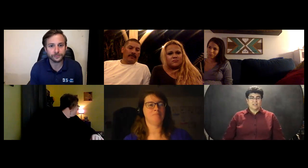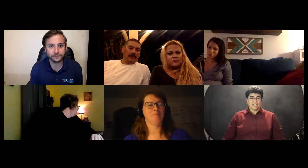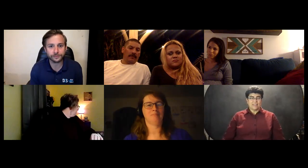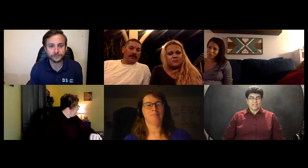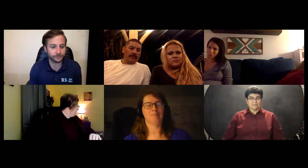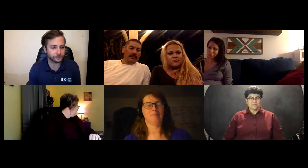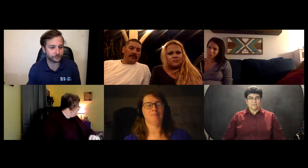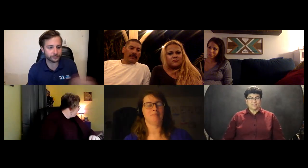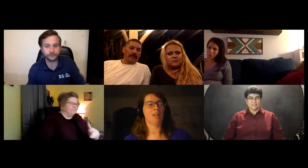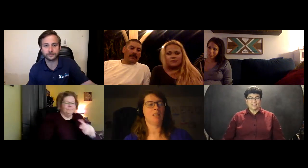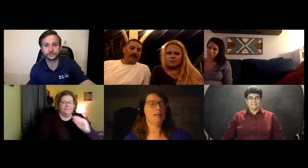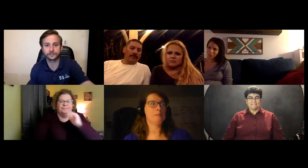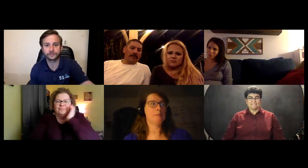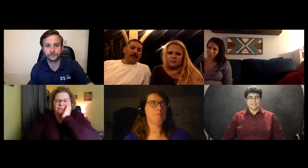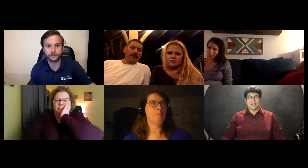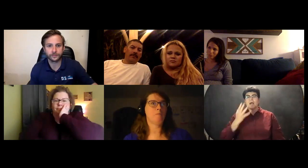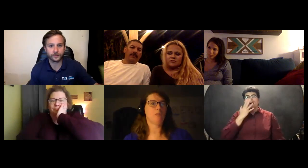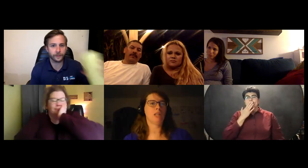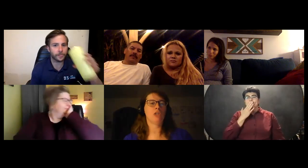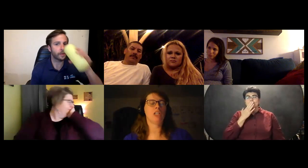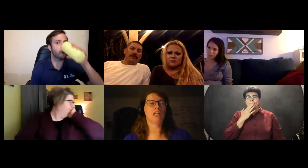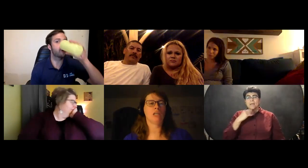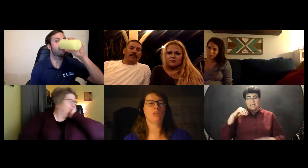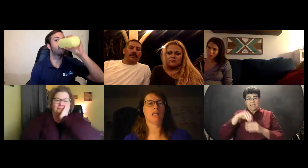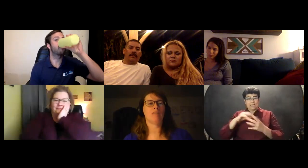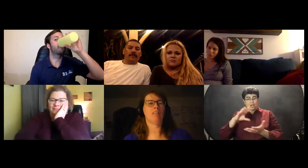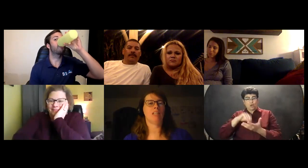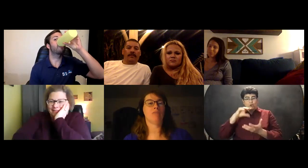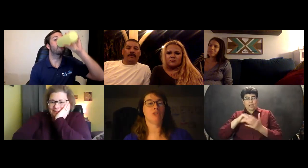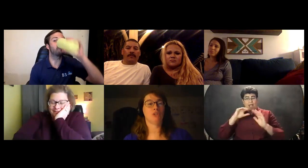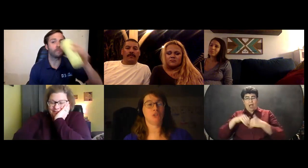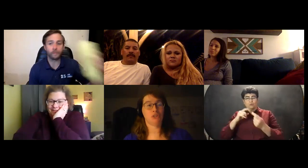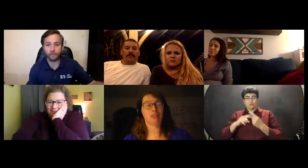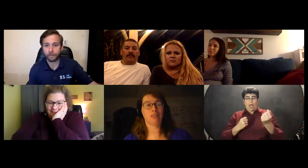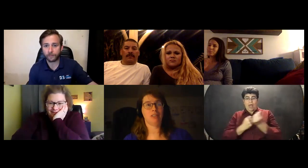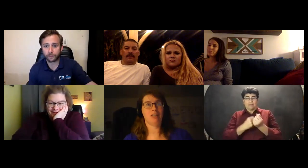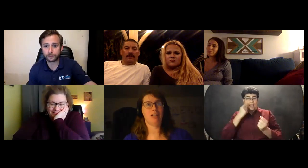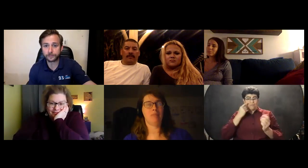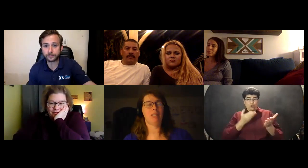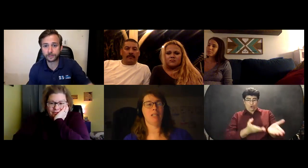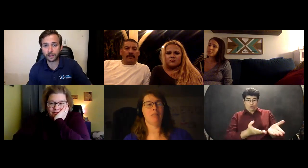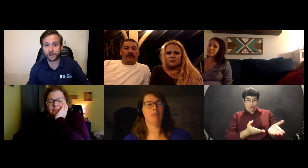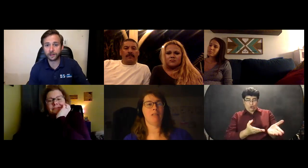kathy um in learning how to